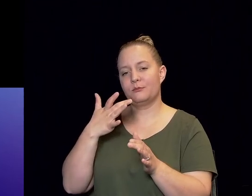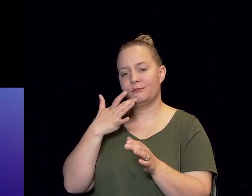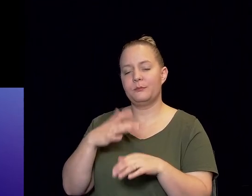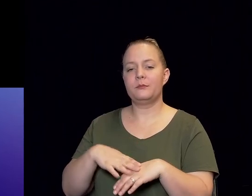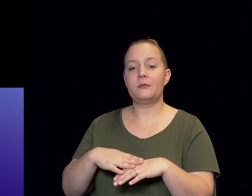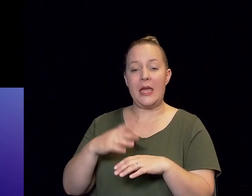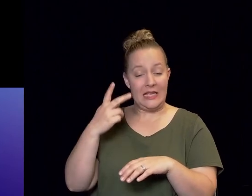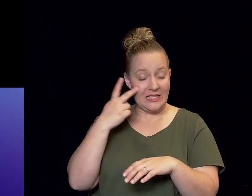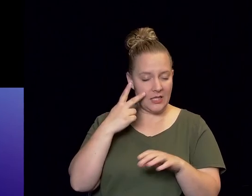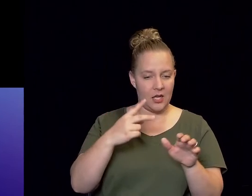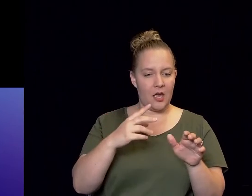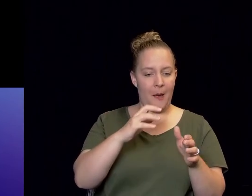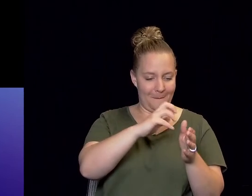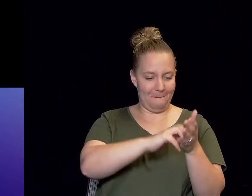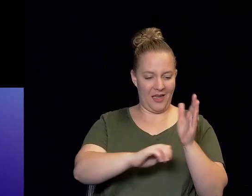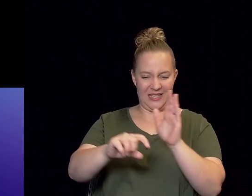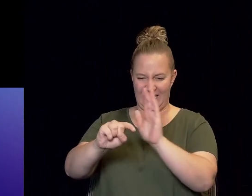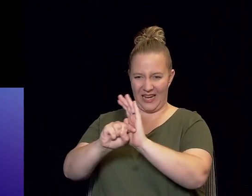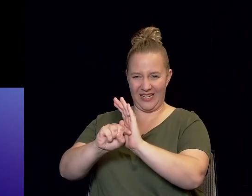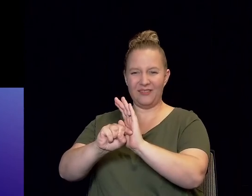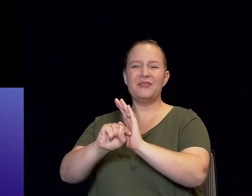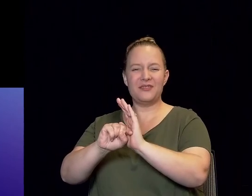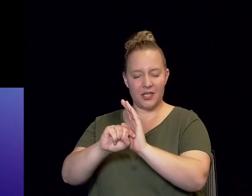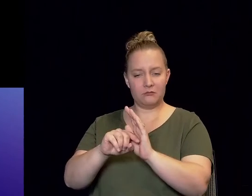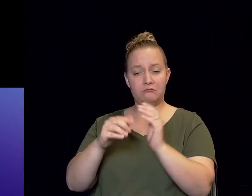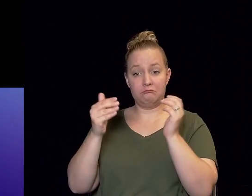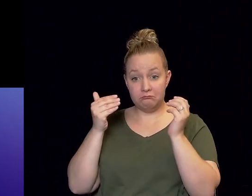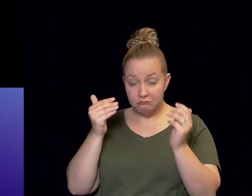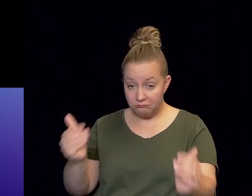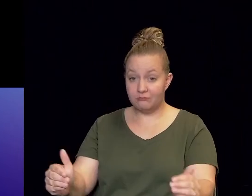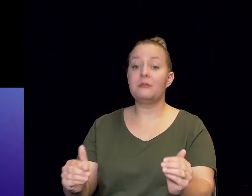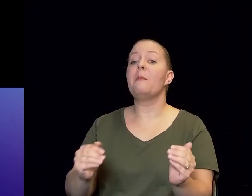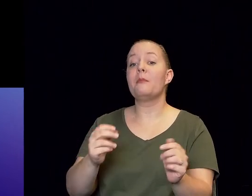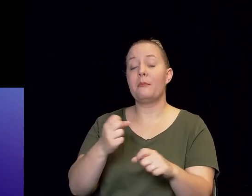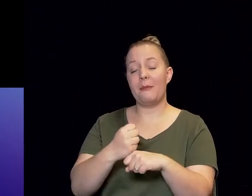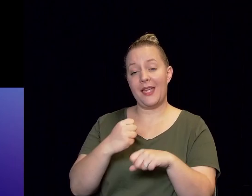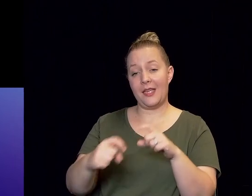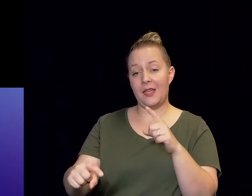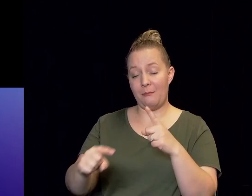minus a negative right next to each other, feel free to go ahead and make that a plus sign.